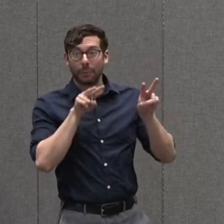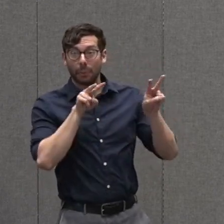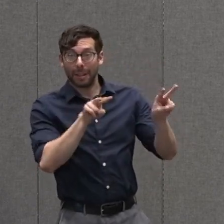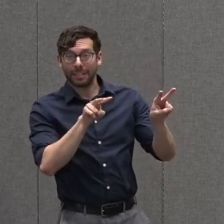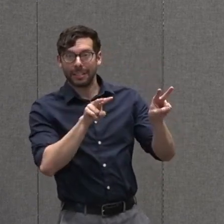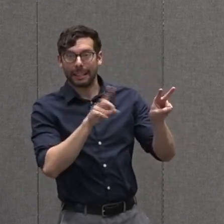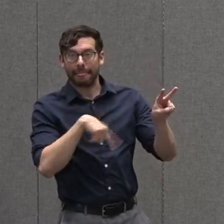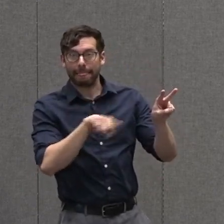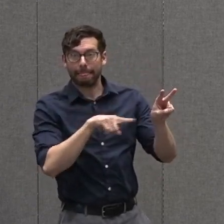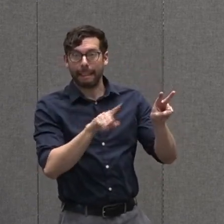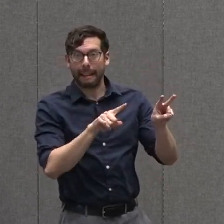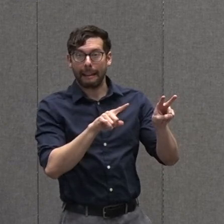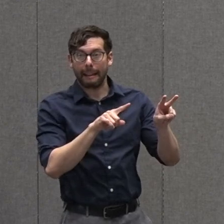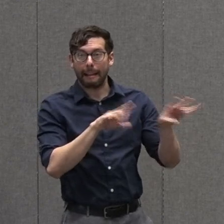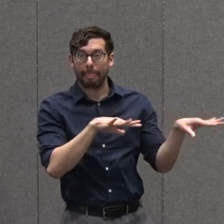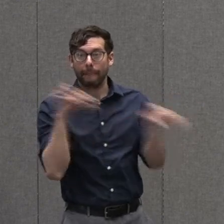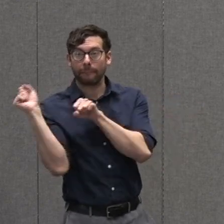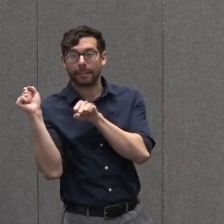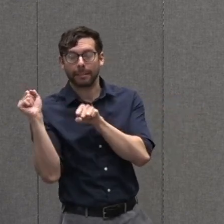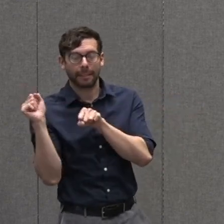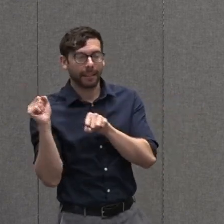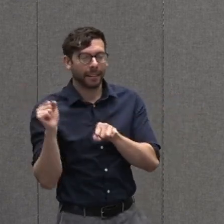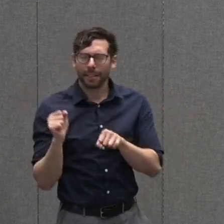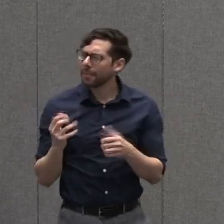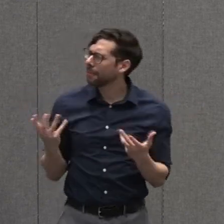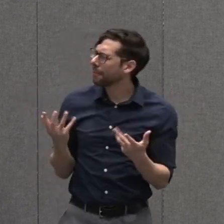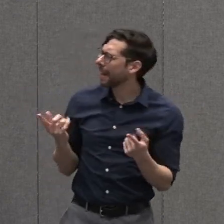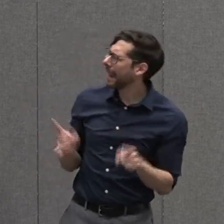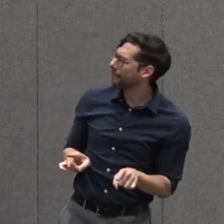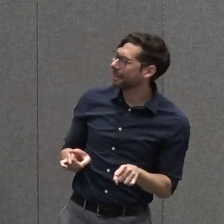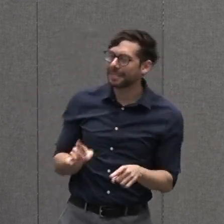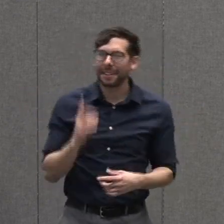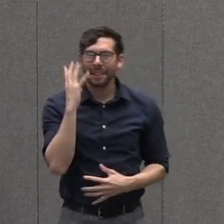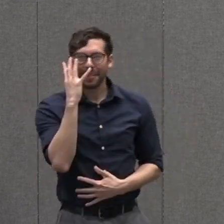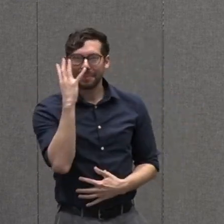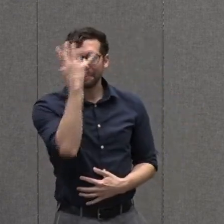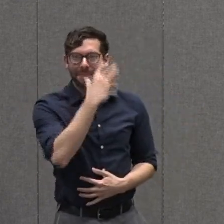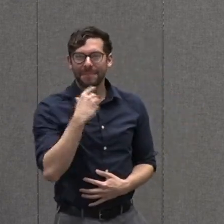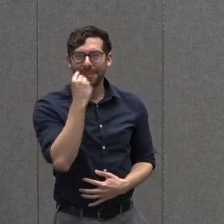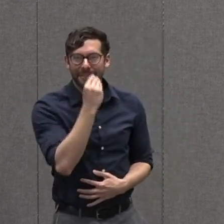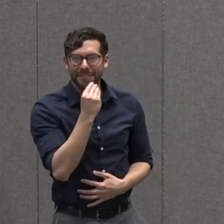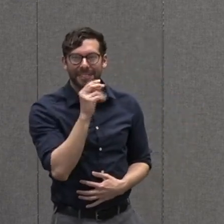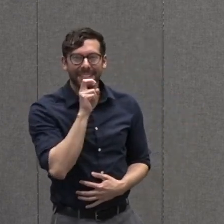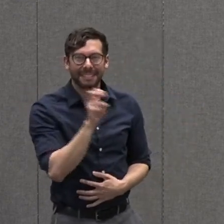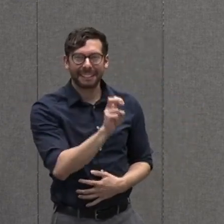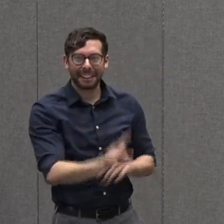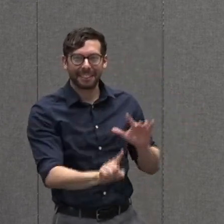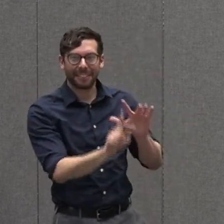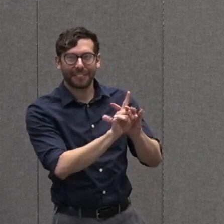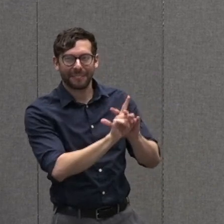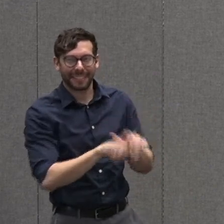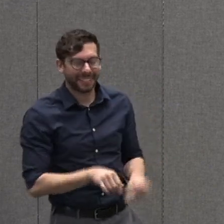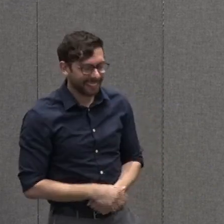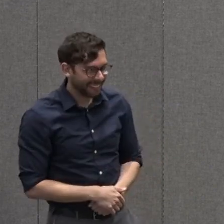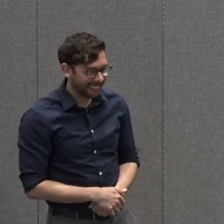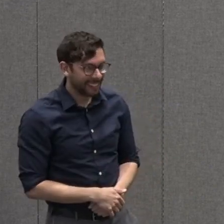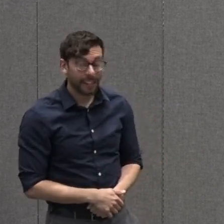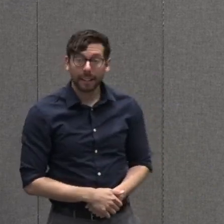This beautiful snake happened, I think, is really what it's all about, so. Right, well this is the prairie rattlesnake.